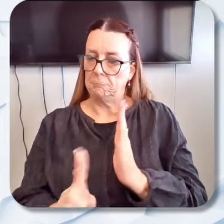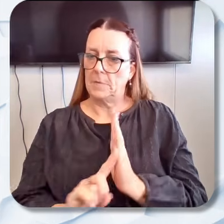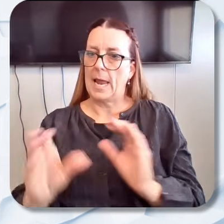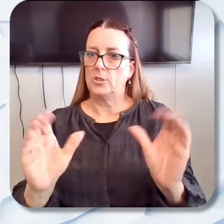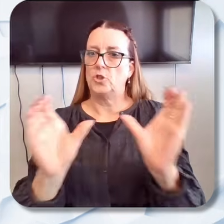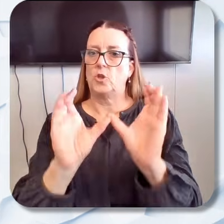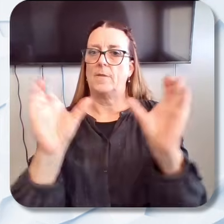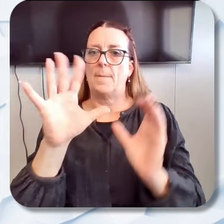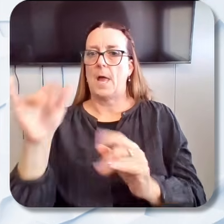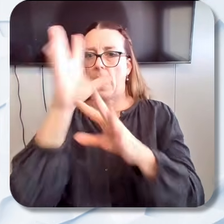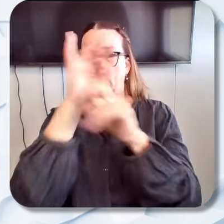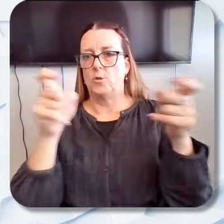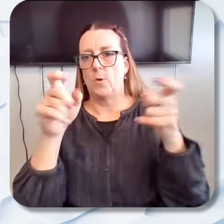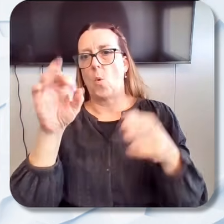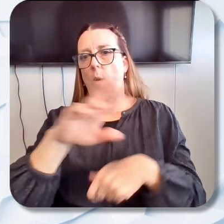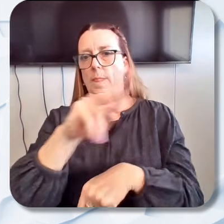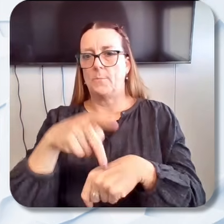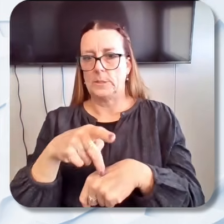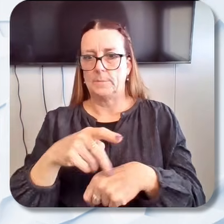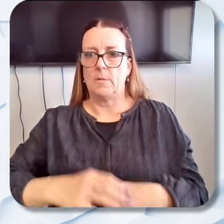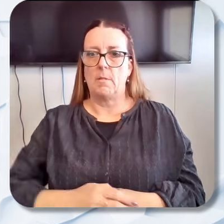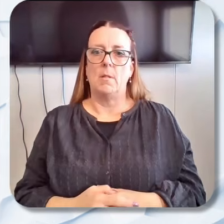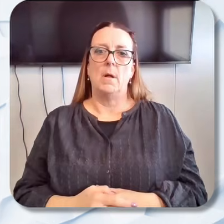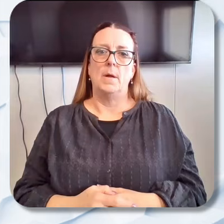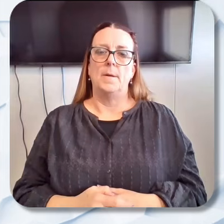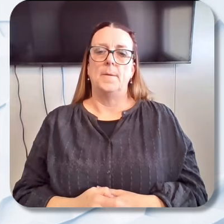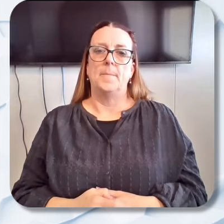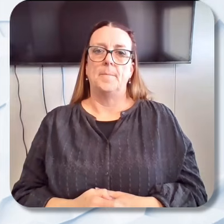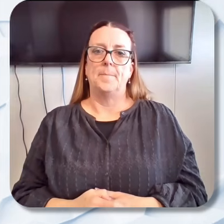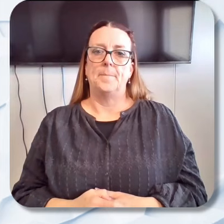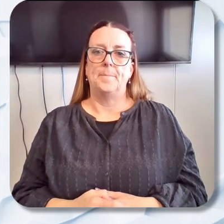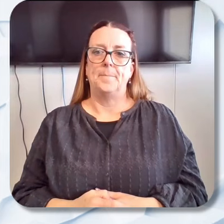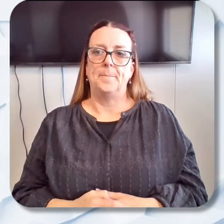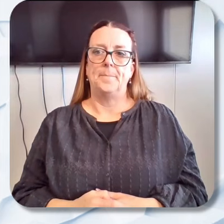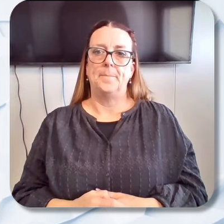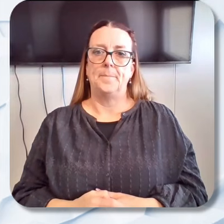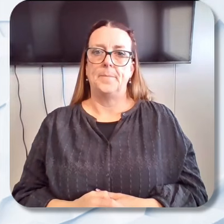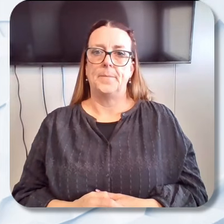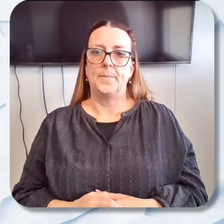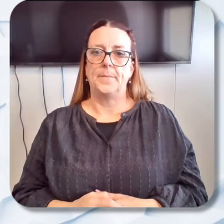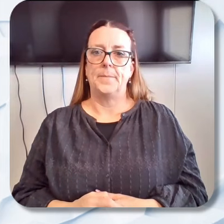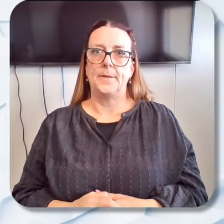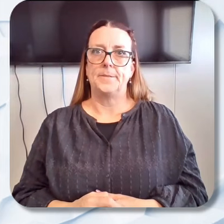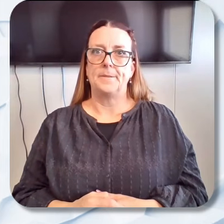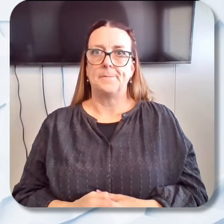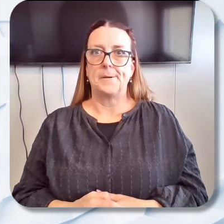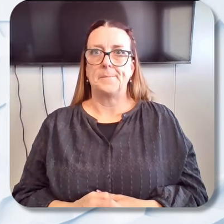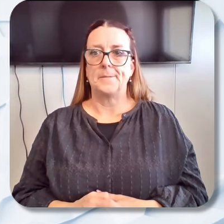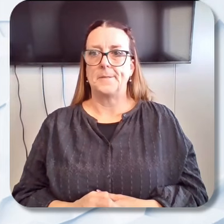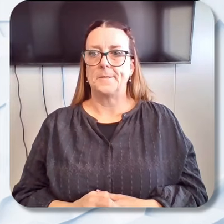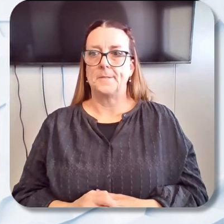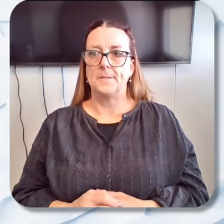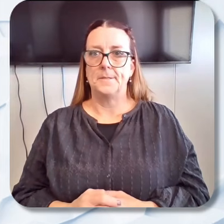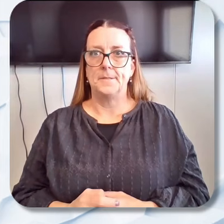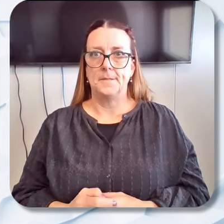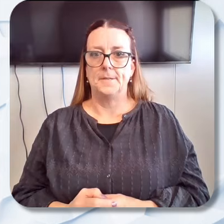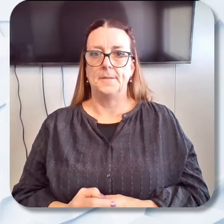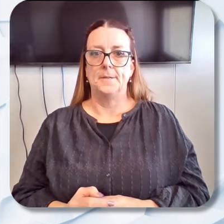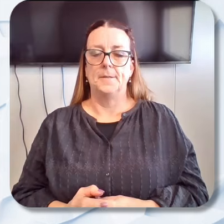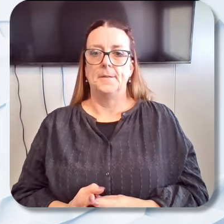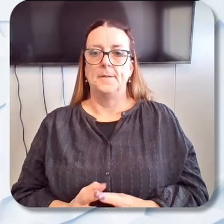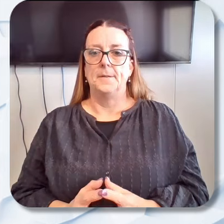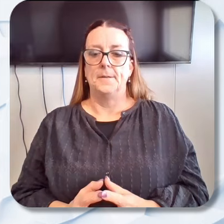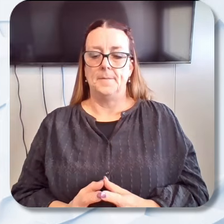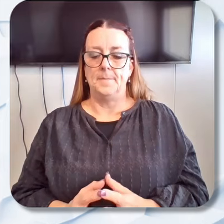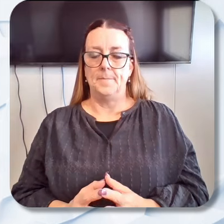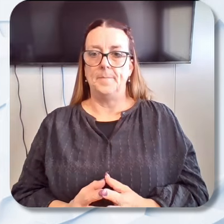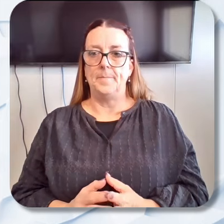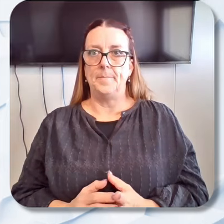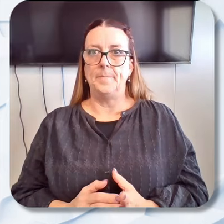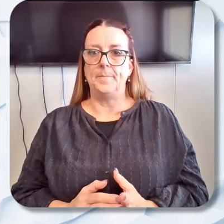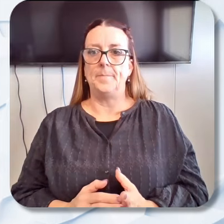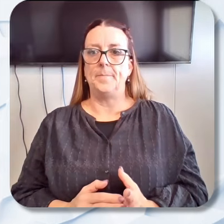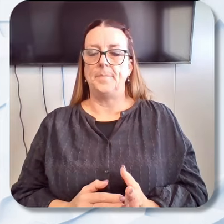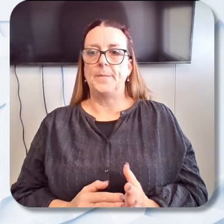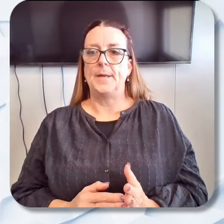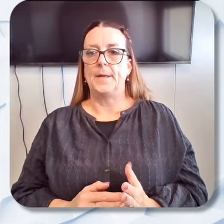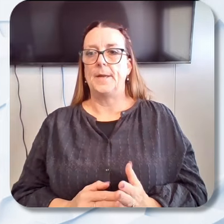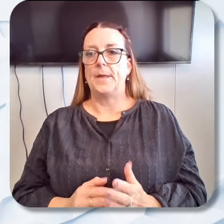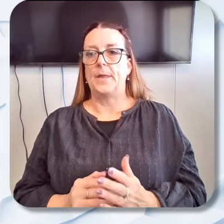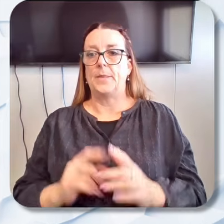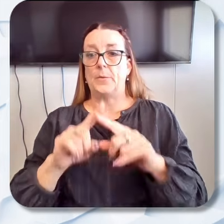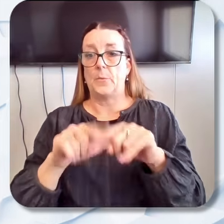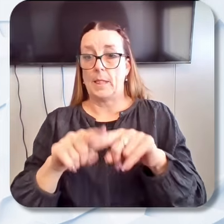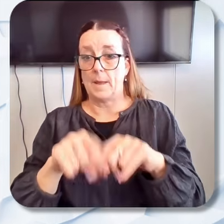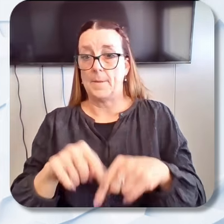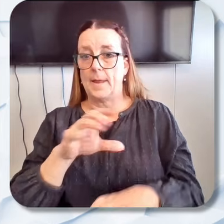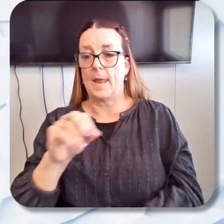superintendent or the principal and the validity and reliability of that data.